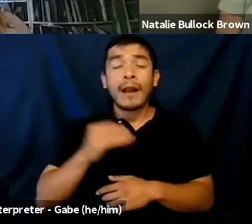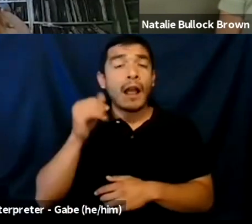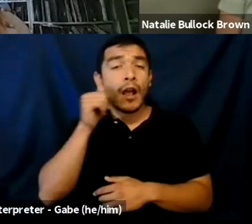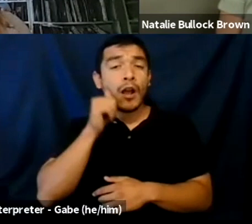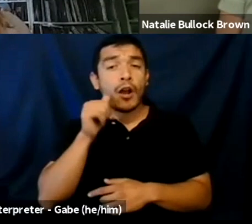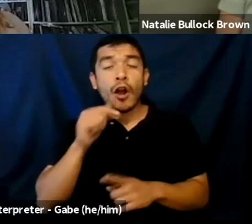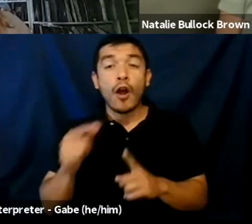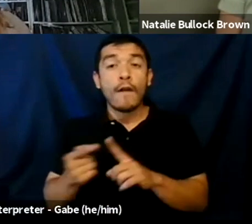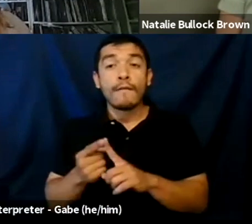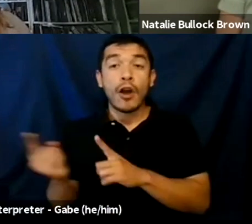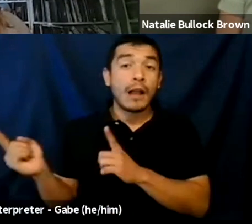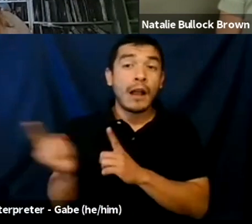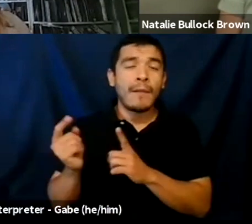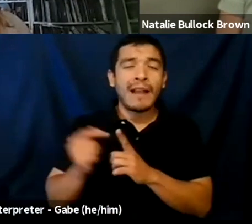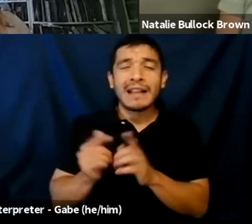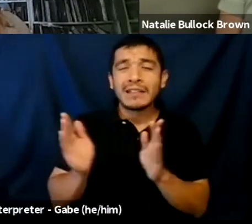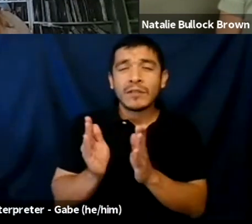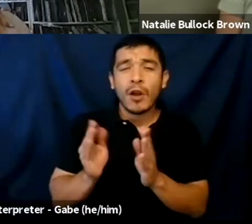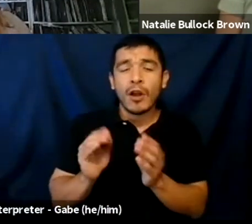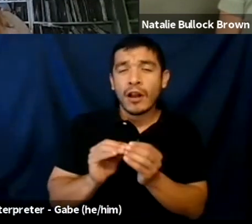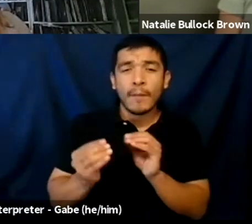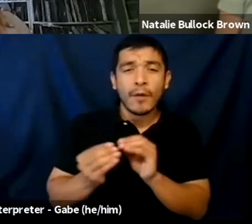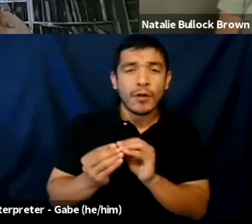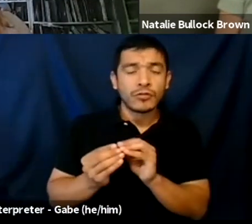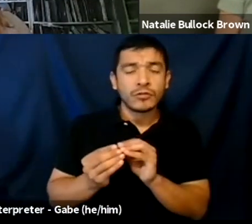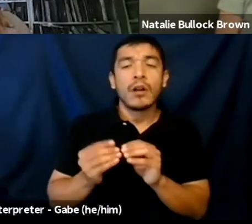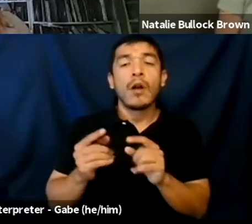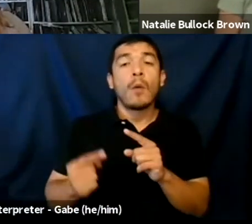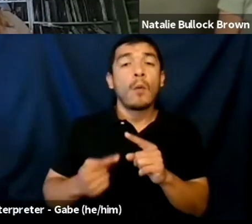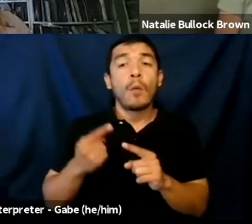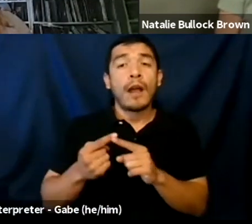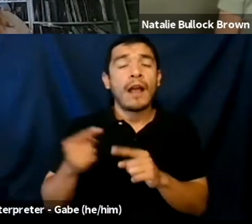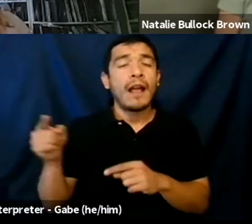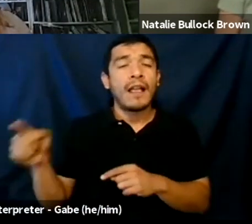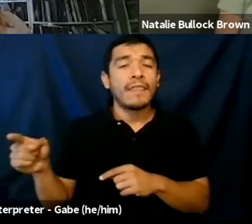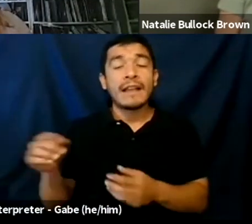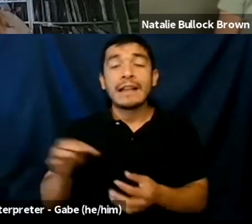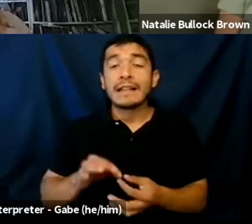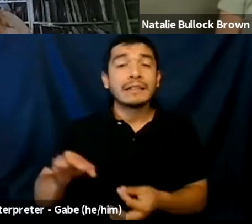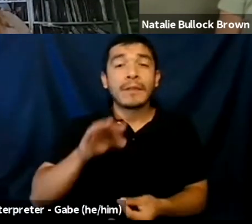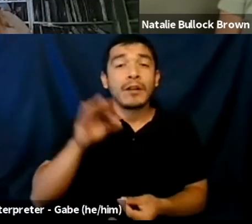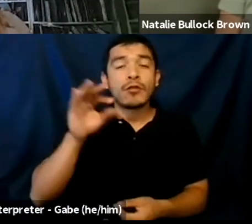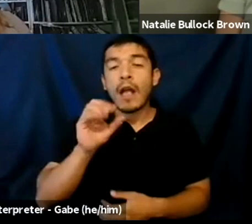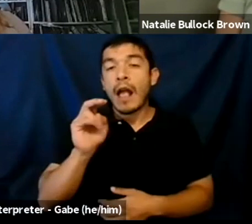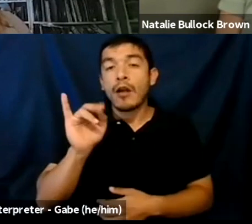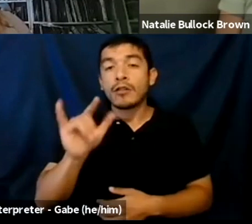in sort of smaller numbers when the spiritual counsel and spiritual leader, Baba Sheikh,